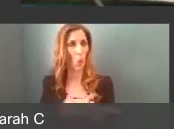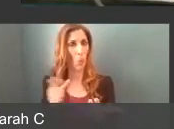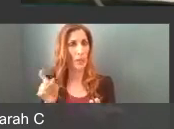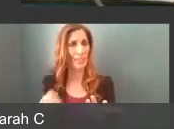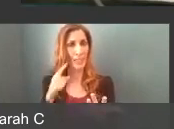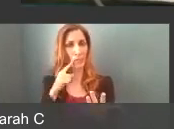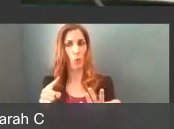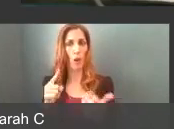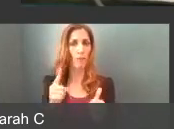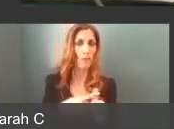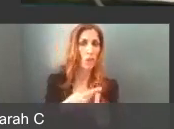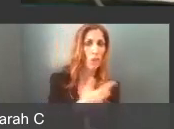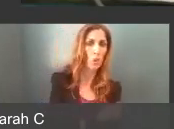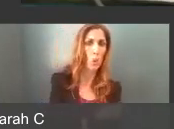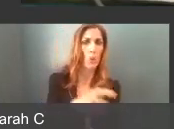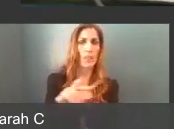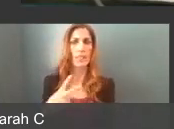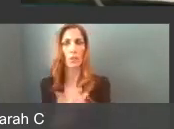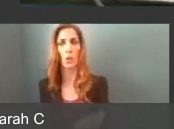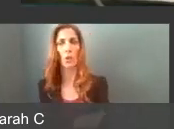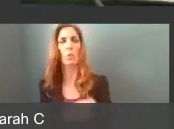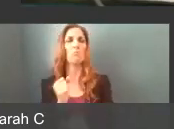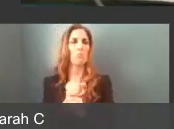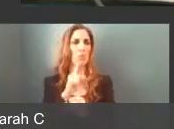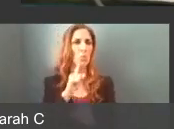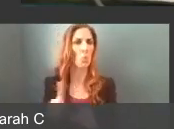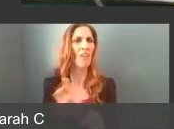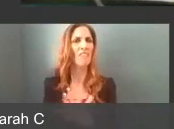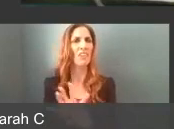they always make sure they have those second doses allocated for second dose